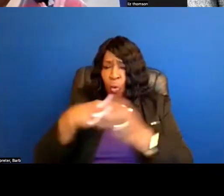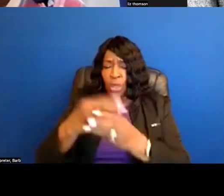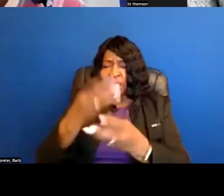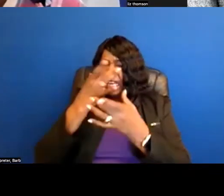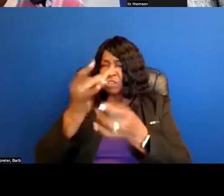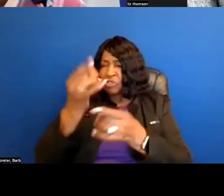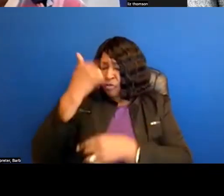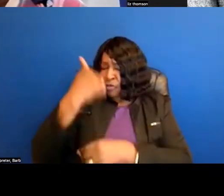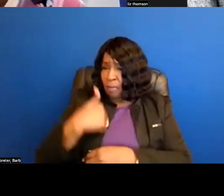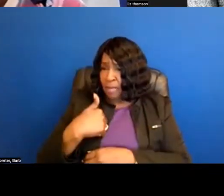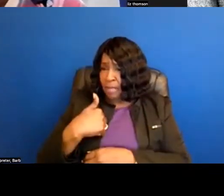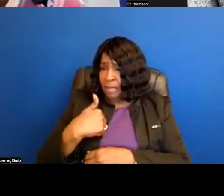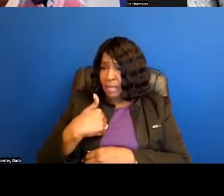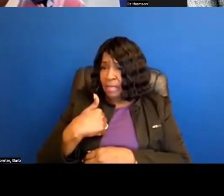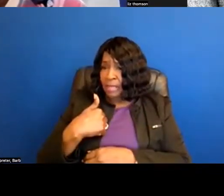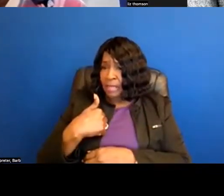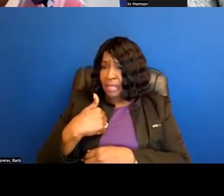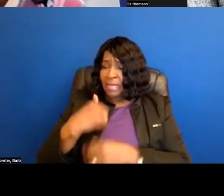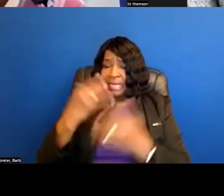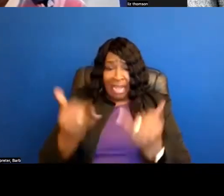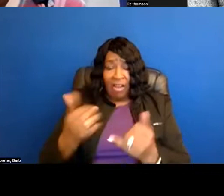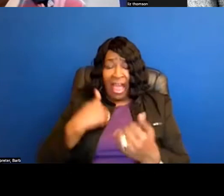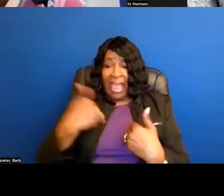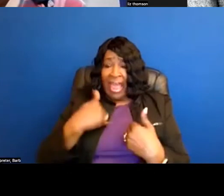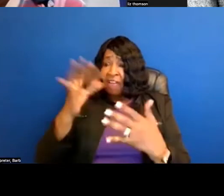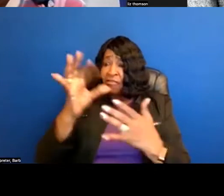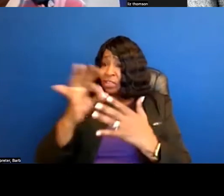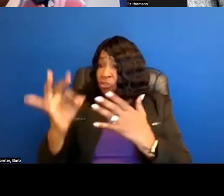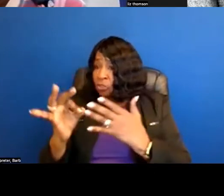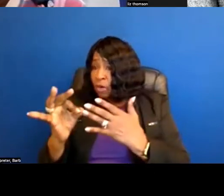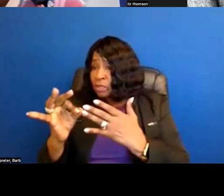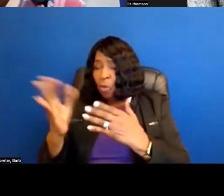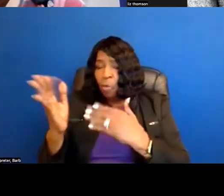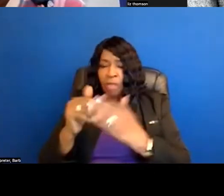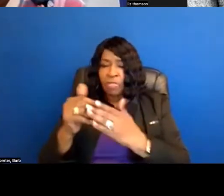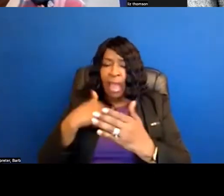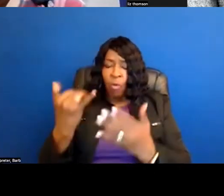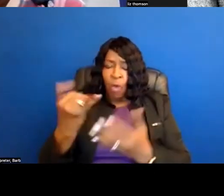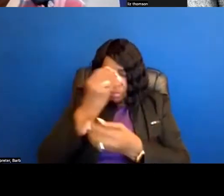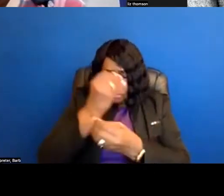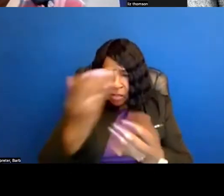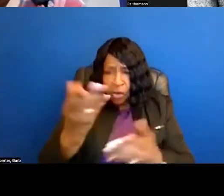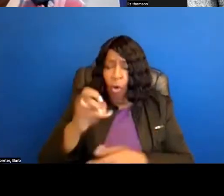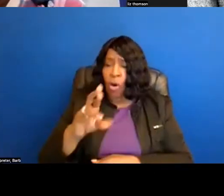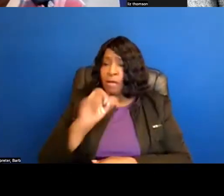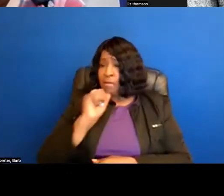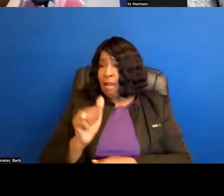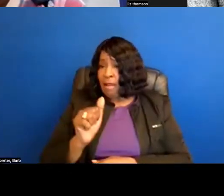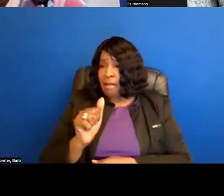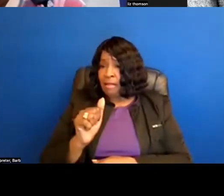given that all of a sudden now I have a choice of whether I wanna disclose or not. And so that has been a very unique experience